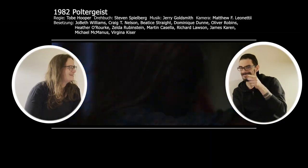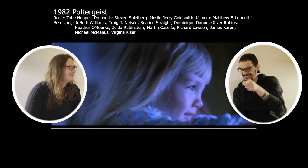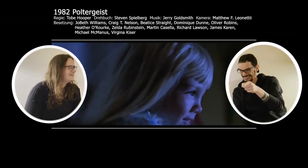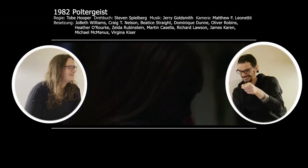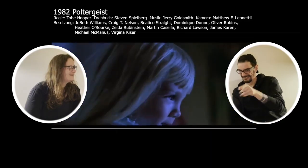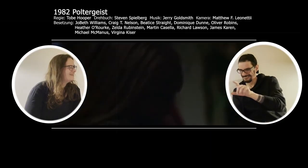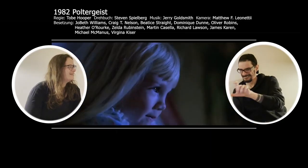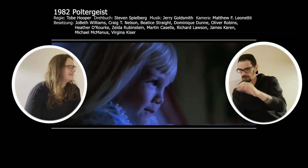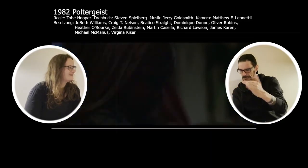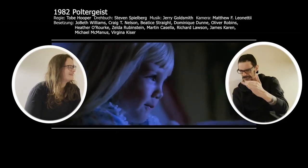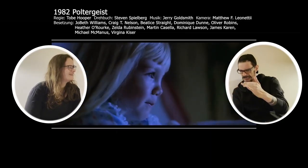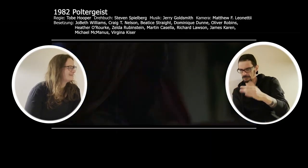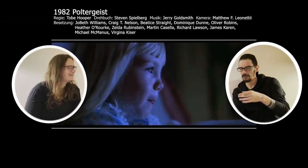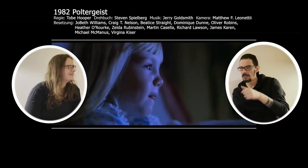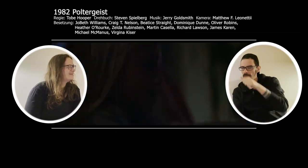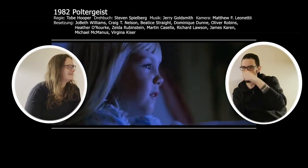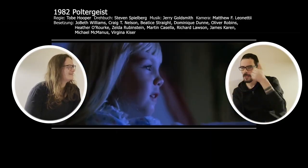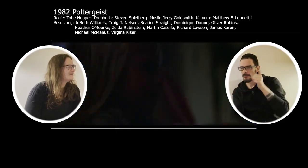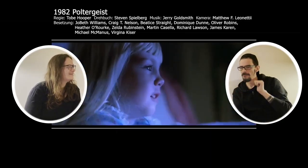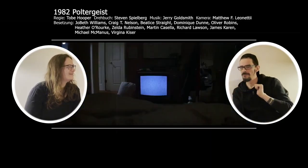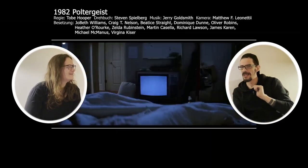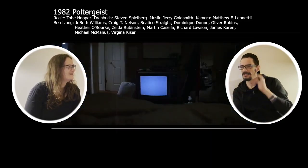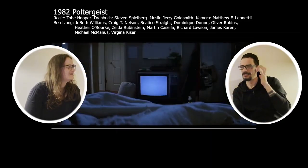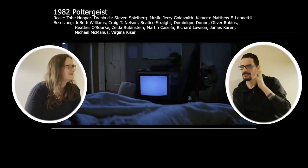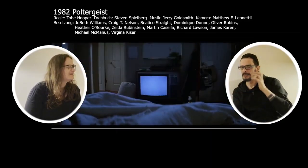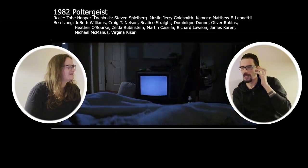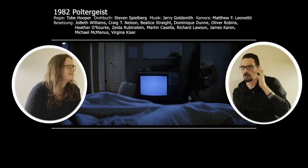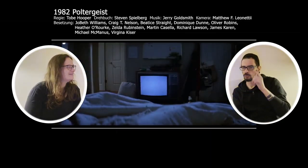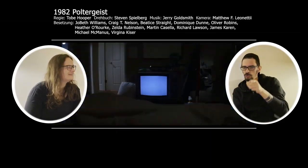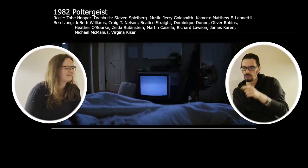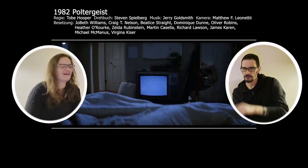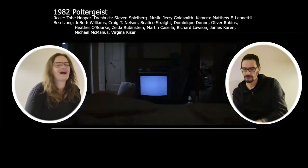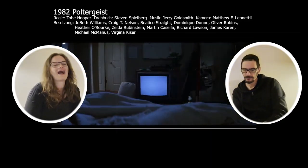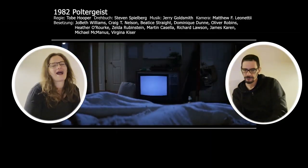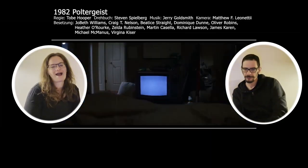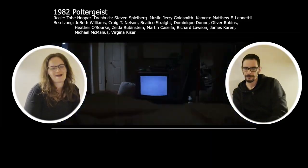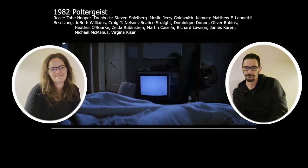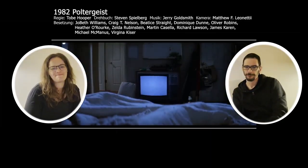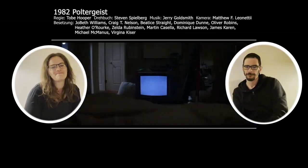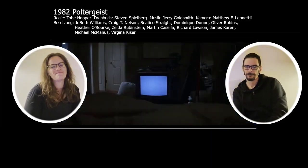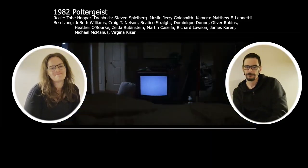Hearing people call this flickering on the television white noise. Ah, I see.